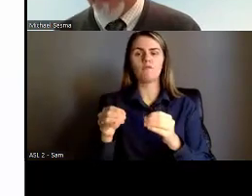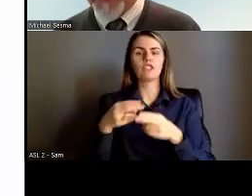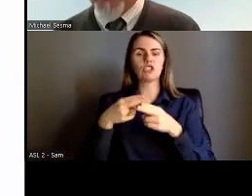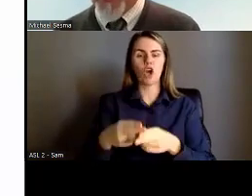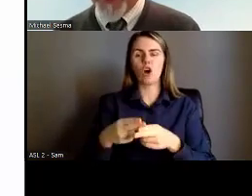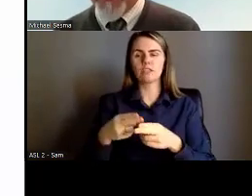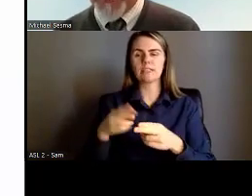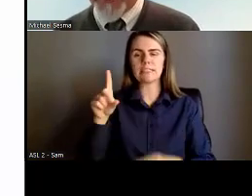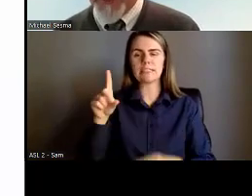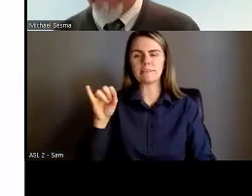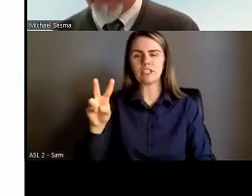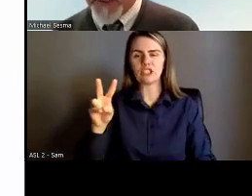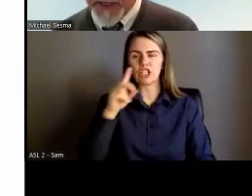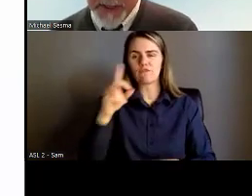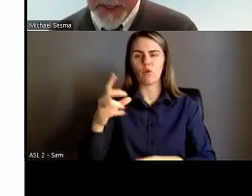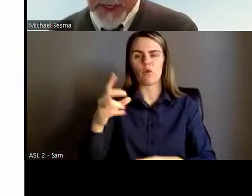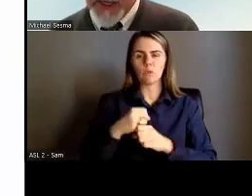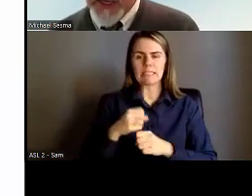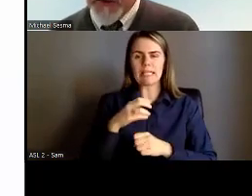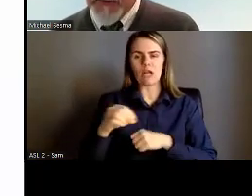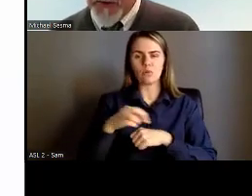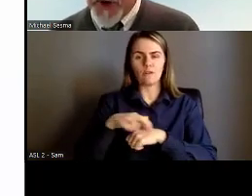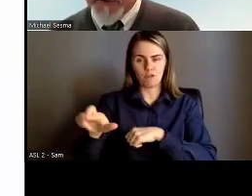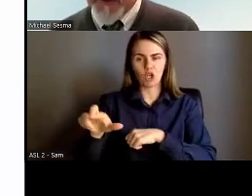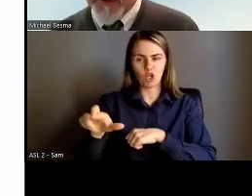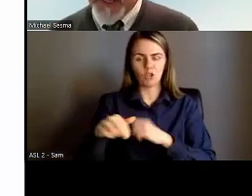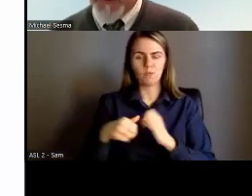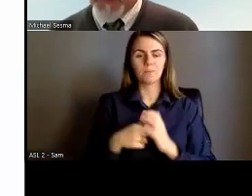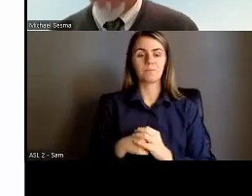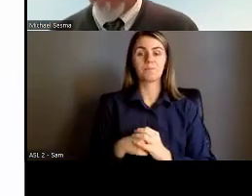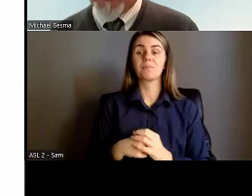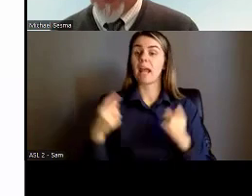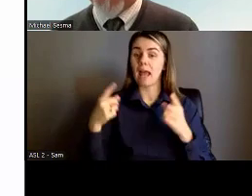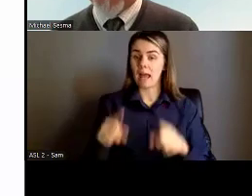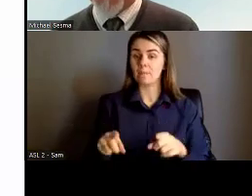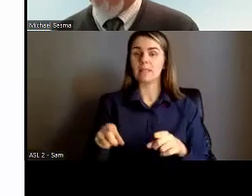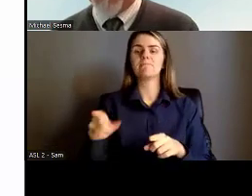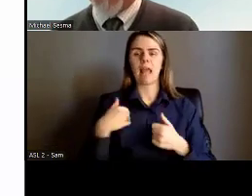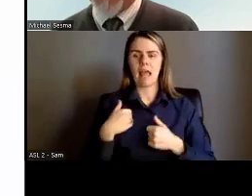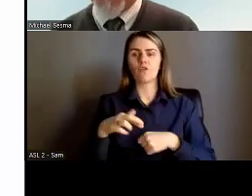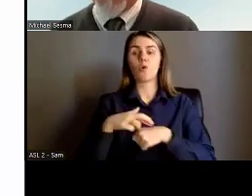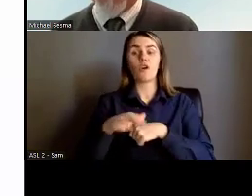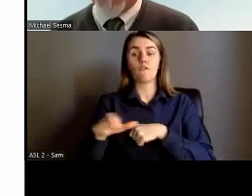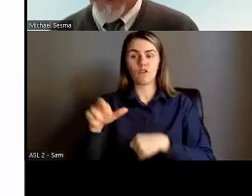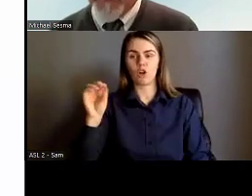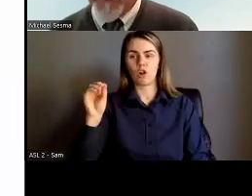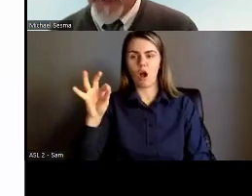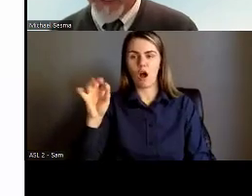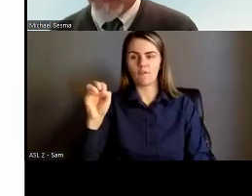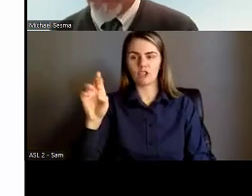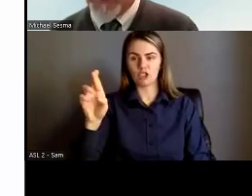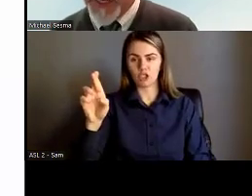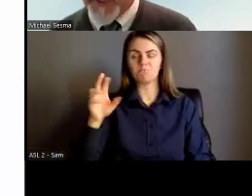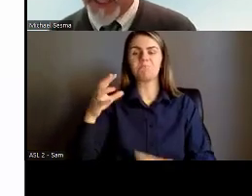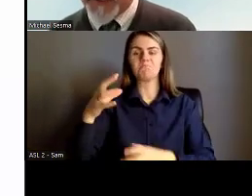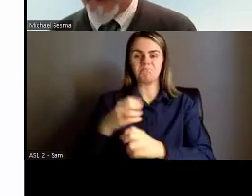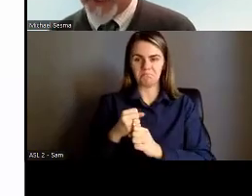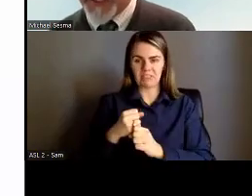and there's a review officer there called a referral officer, and they figure out - they begin to do an application check.